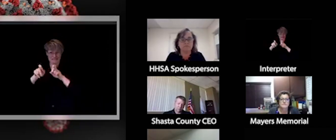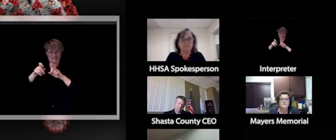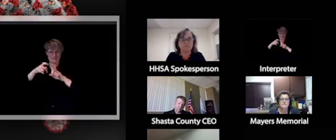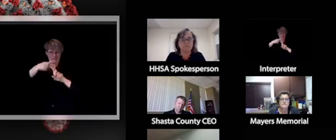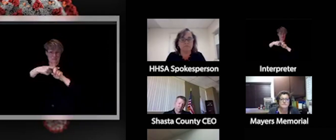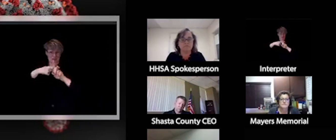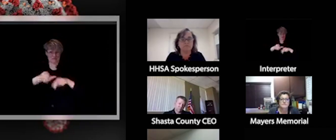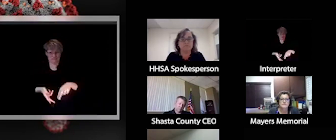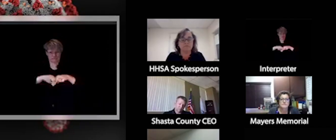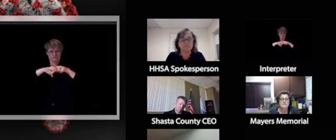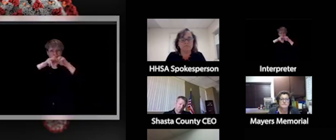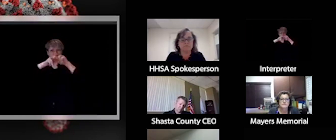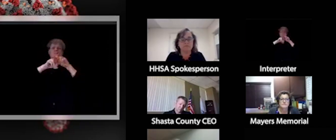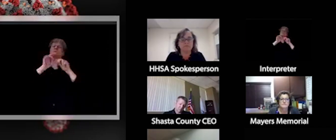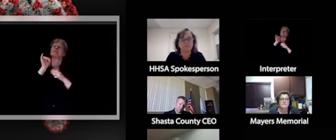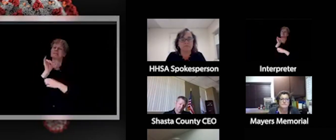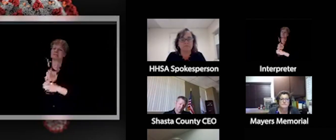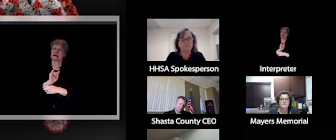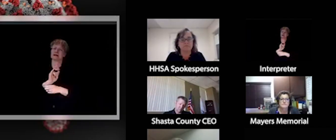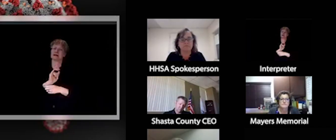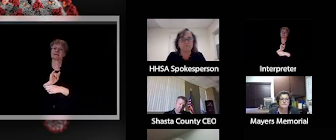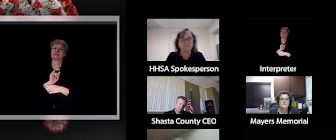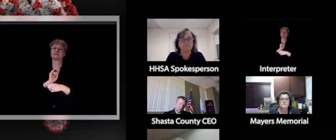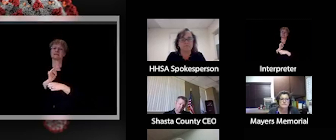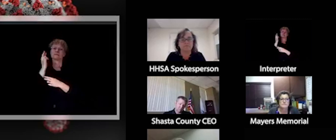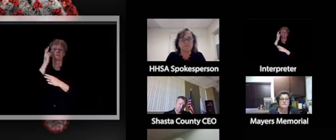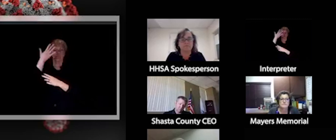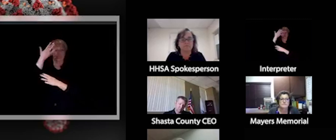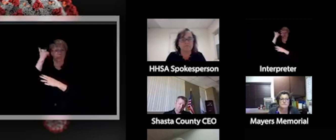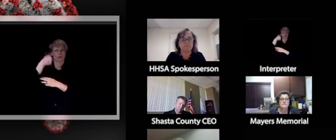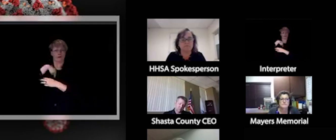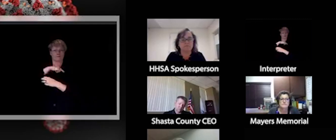are safe and our staff are safe and so we think, just for a short time, we’ll have